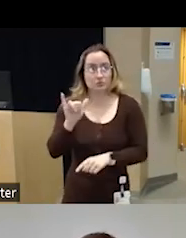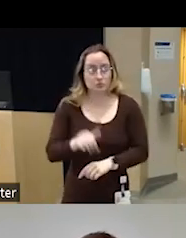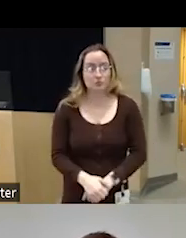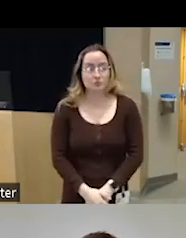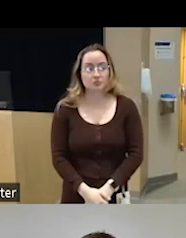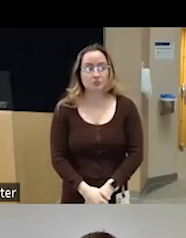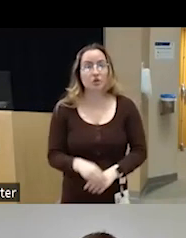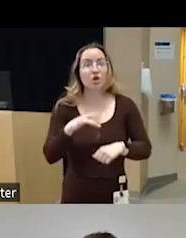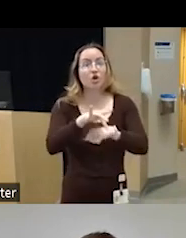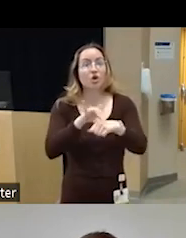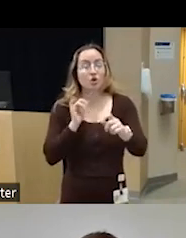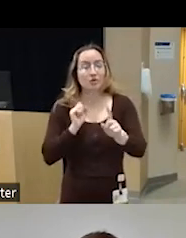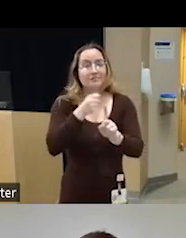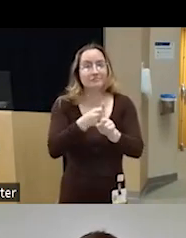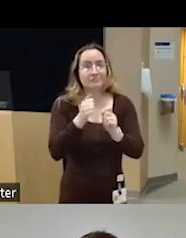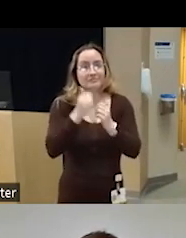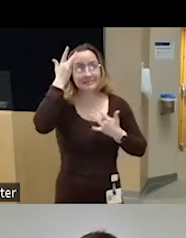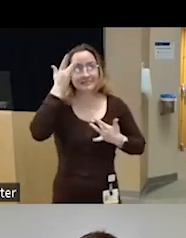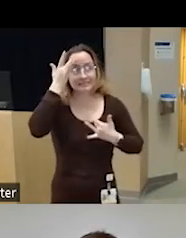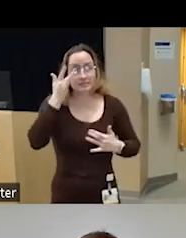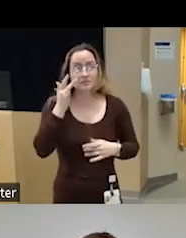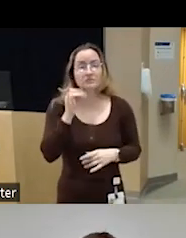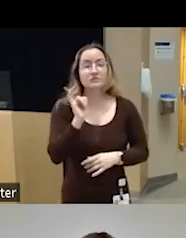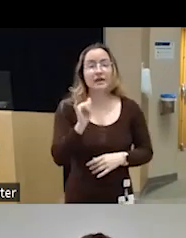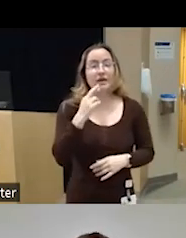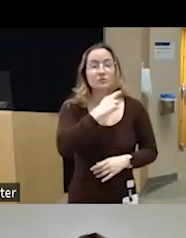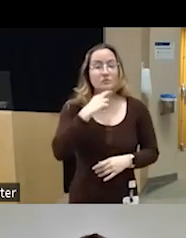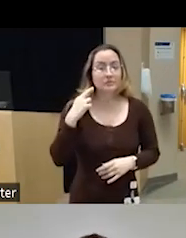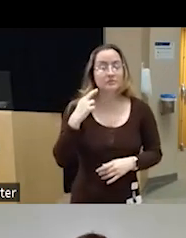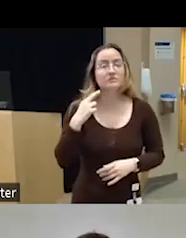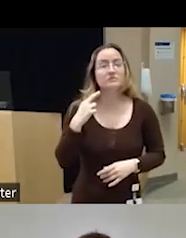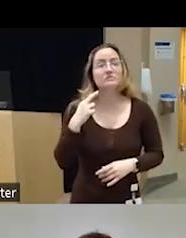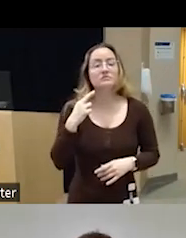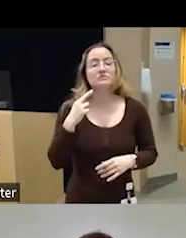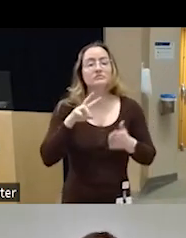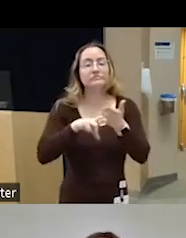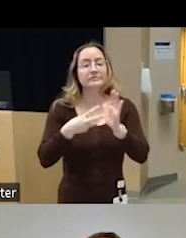phase illness the risk is not threefold. Pool together at seven poles a lot